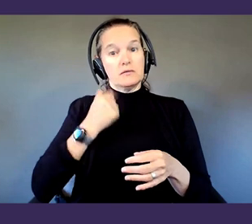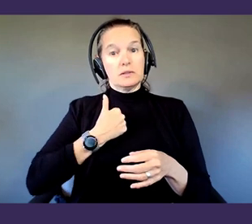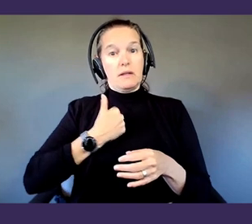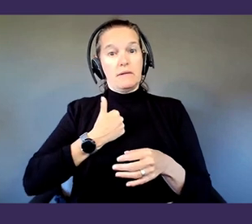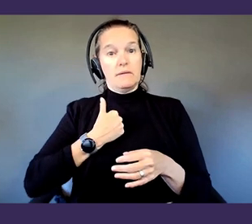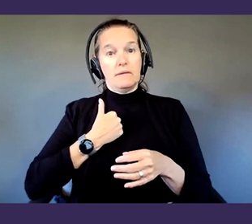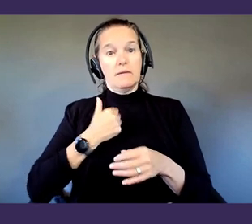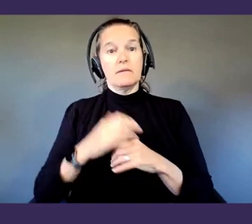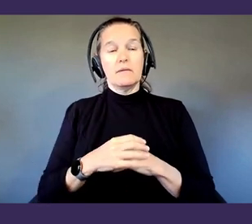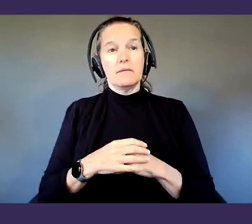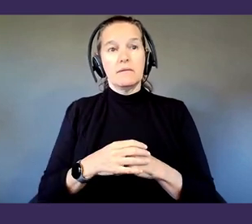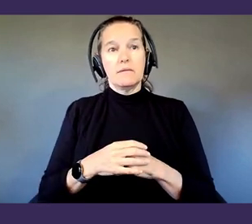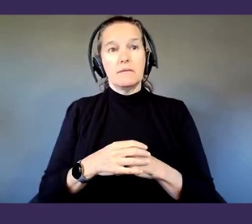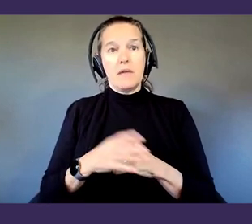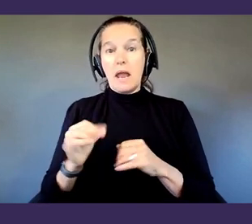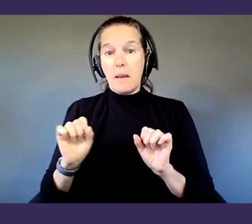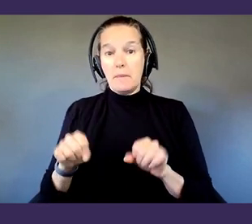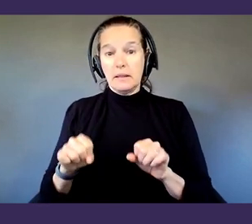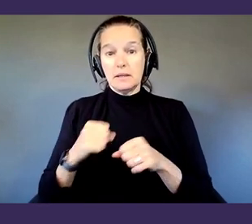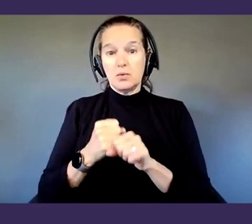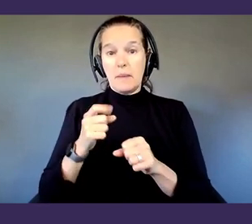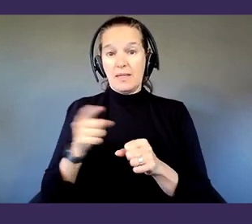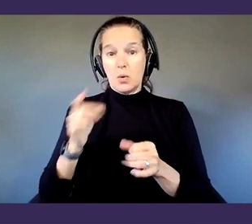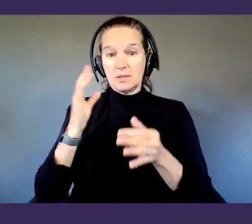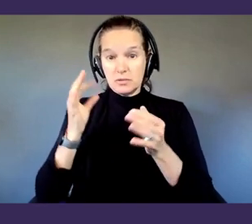the ability to make those decisions to be legally recognized.